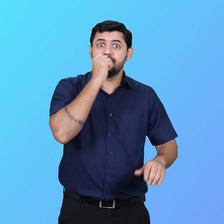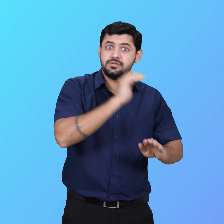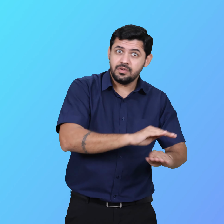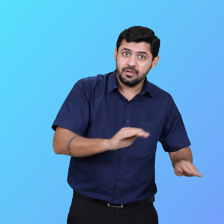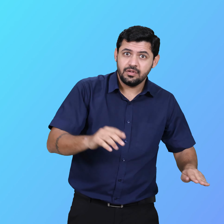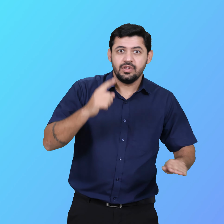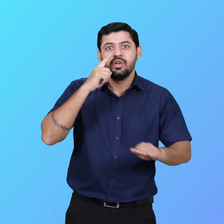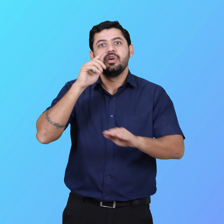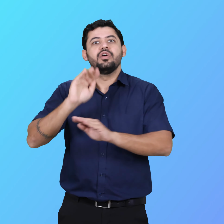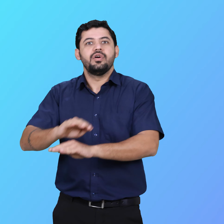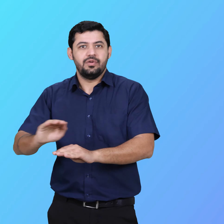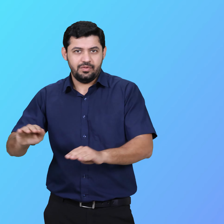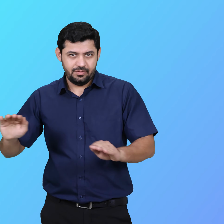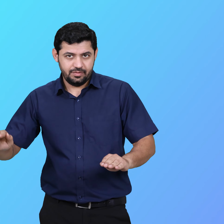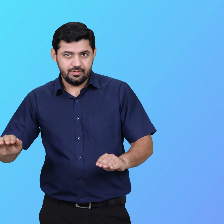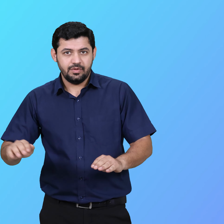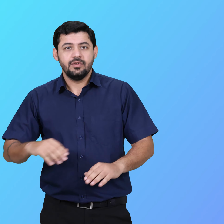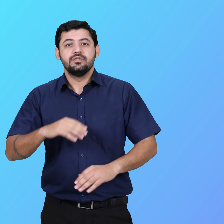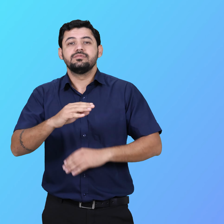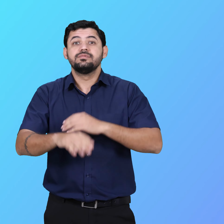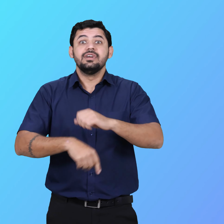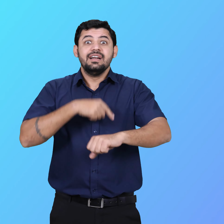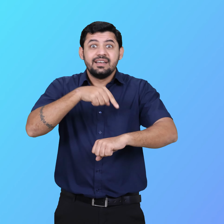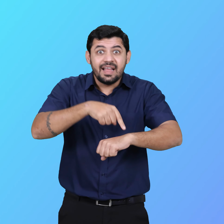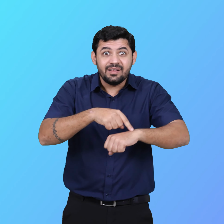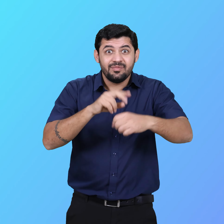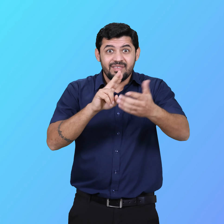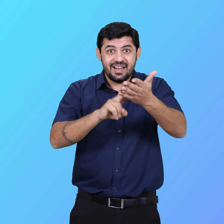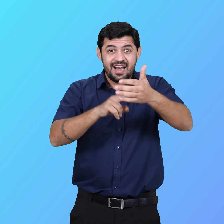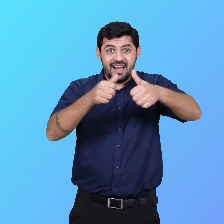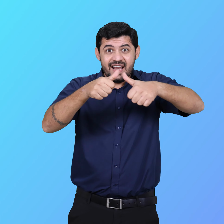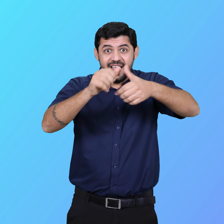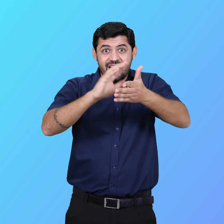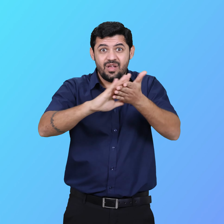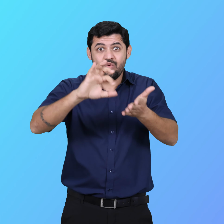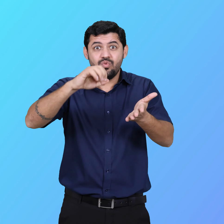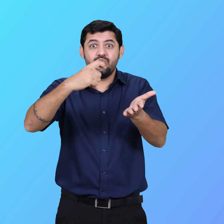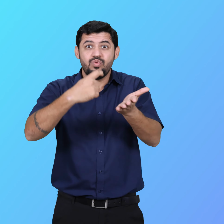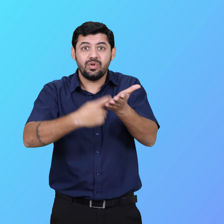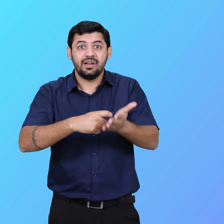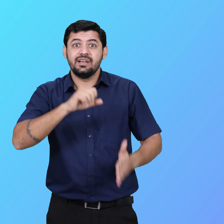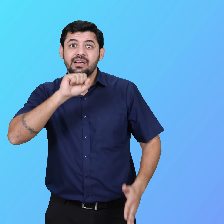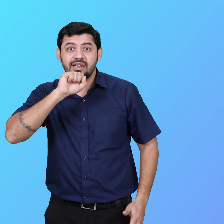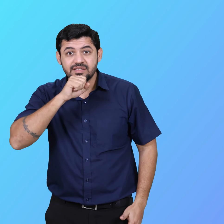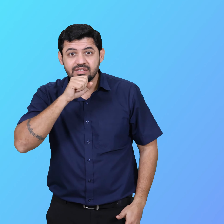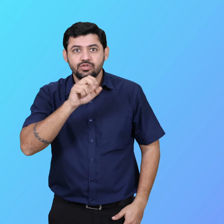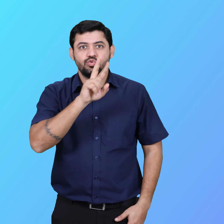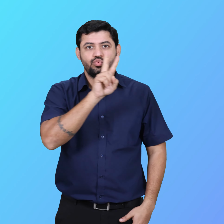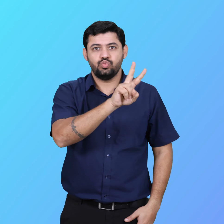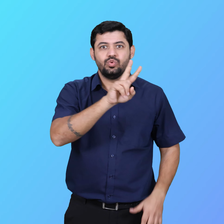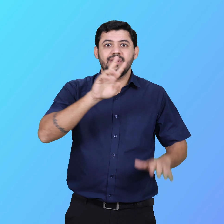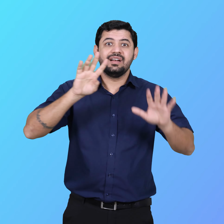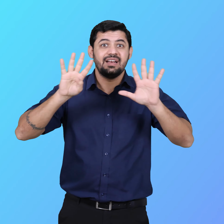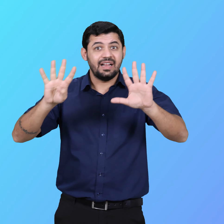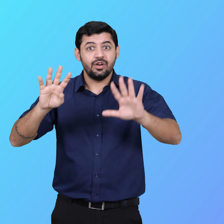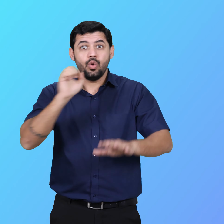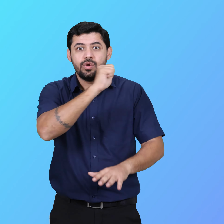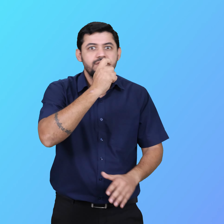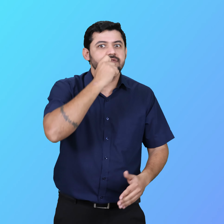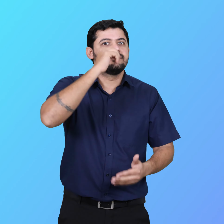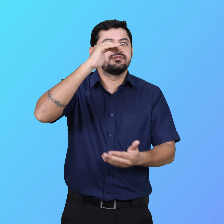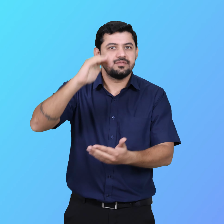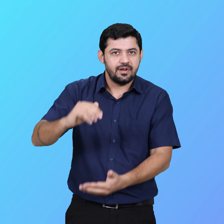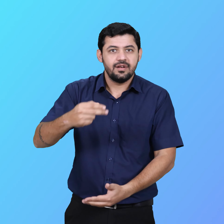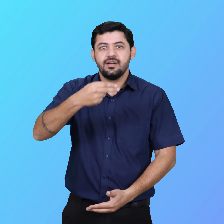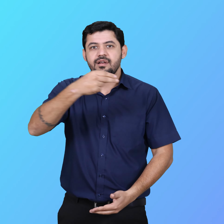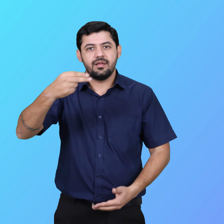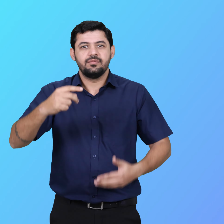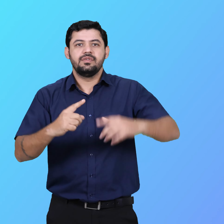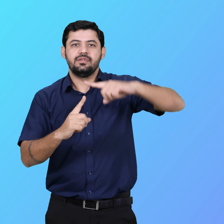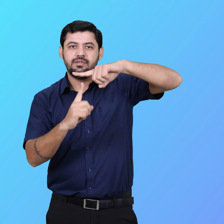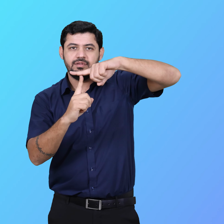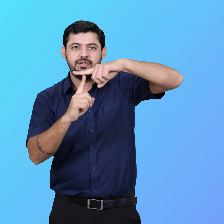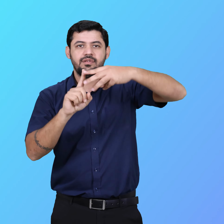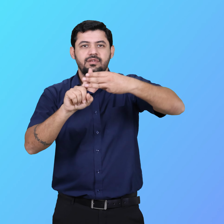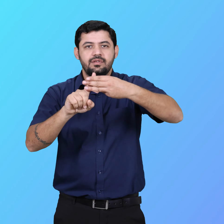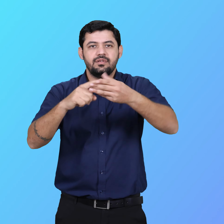When Nahor was 29 years old, he had a son named Terah.